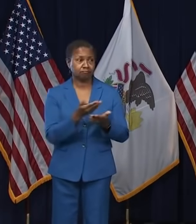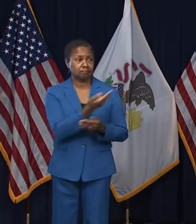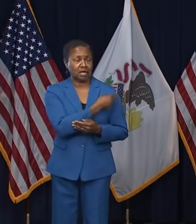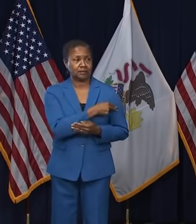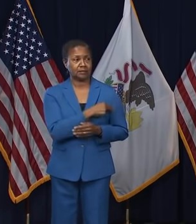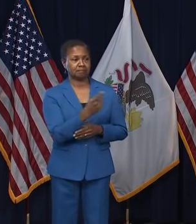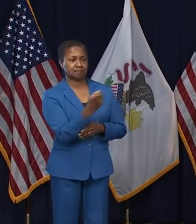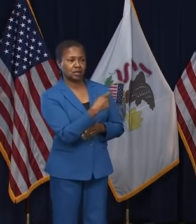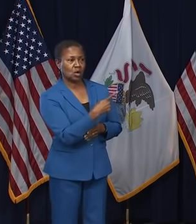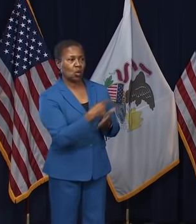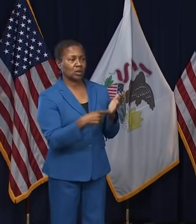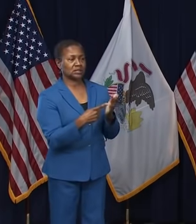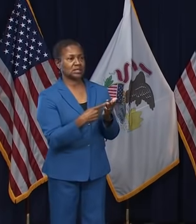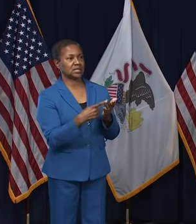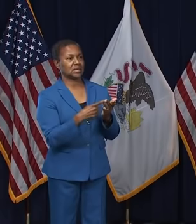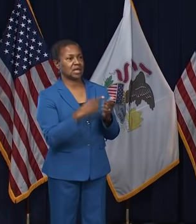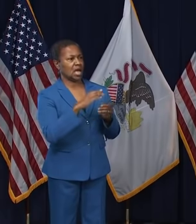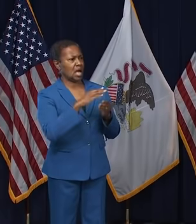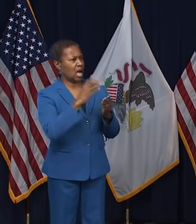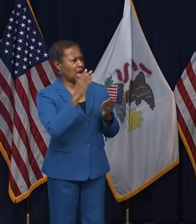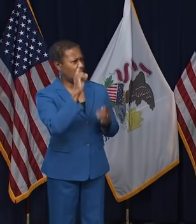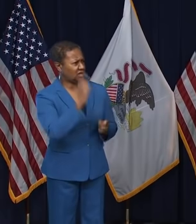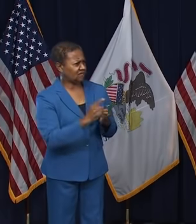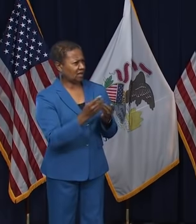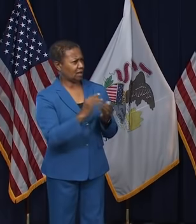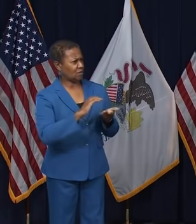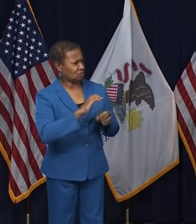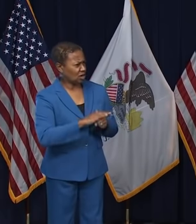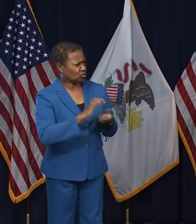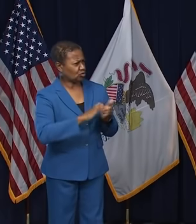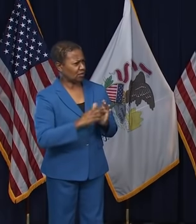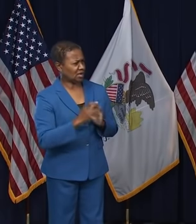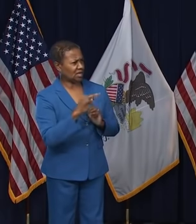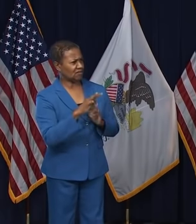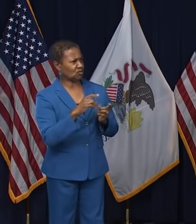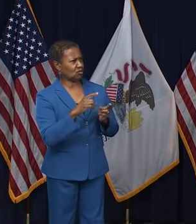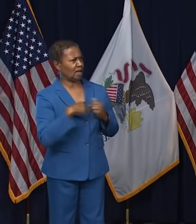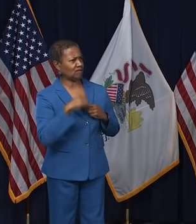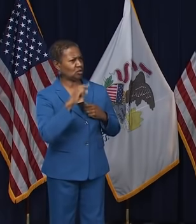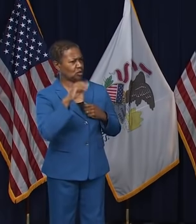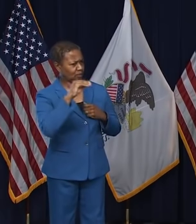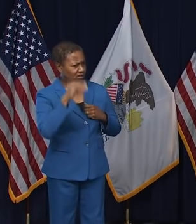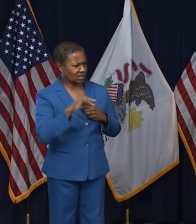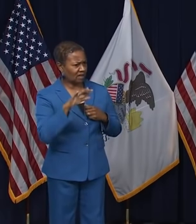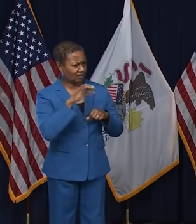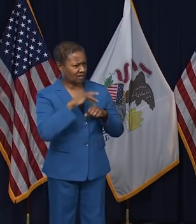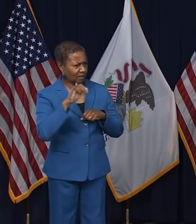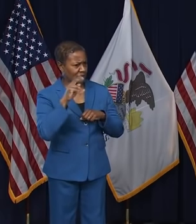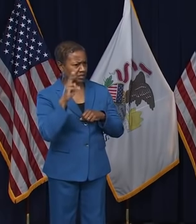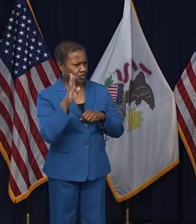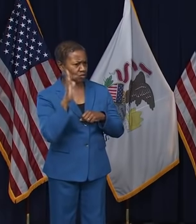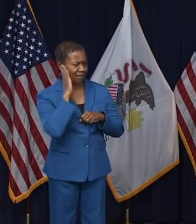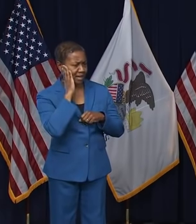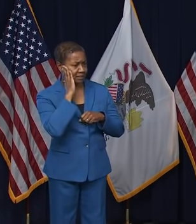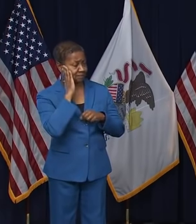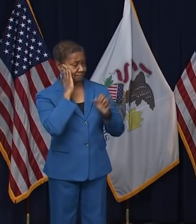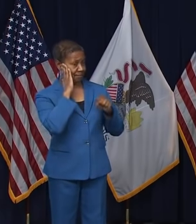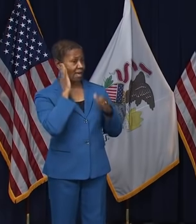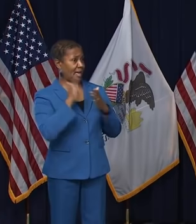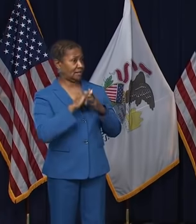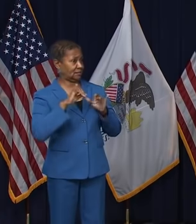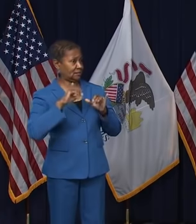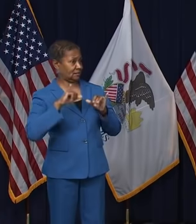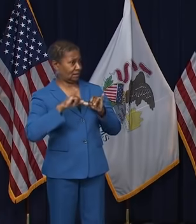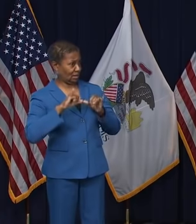people of other. Problems that